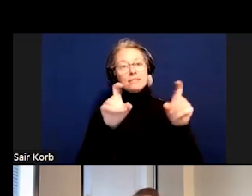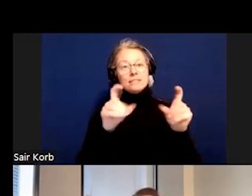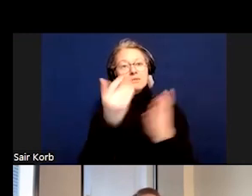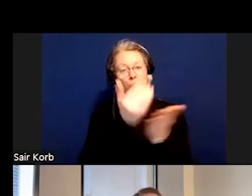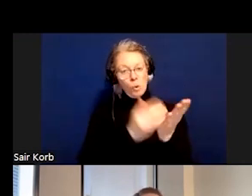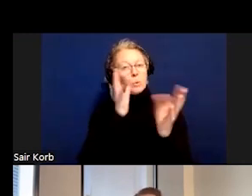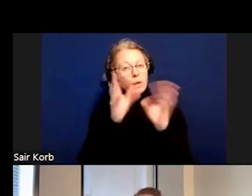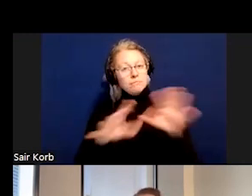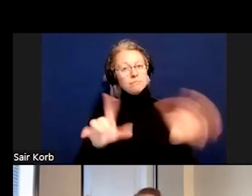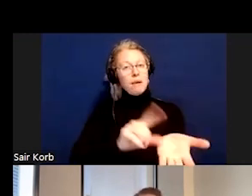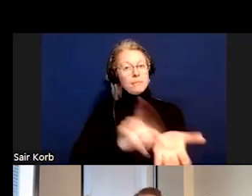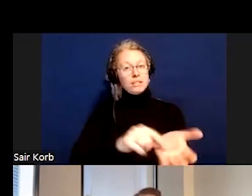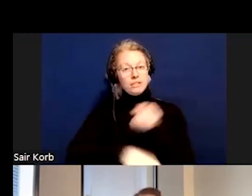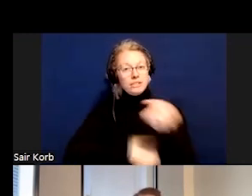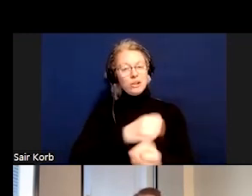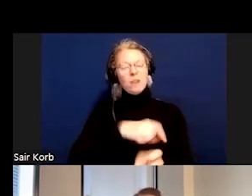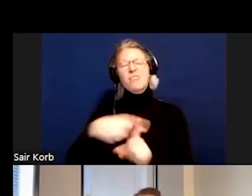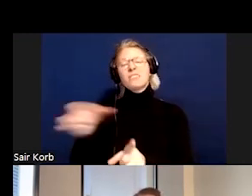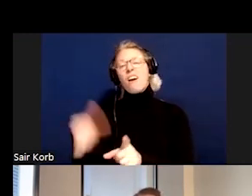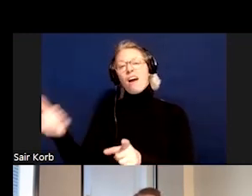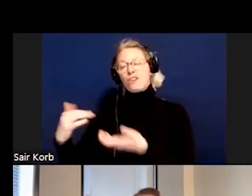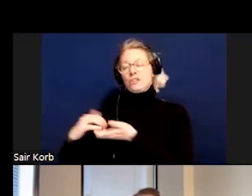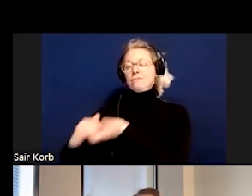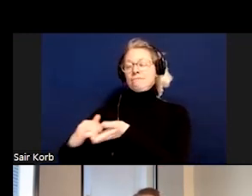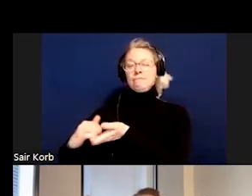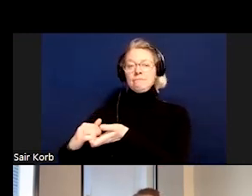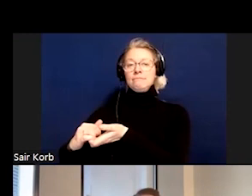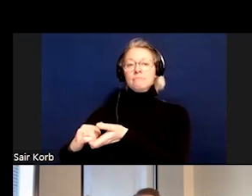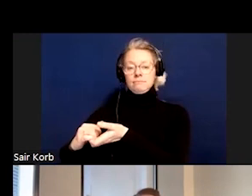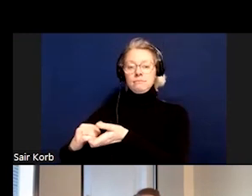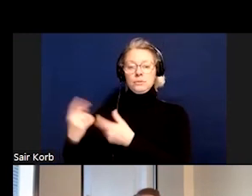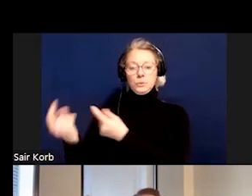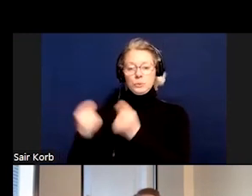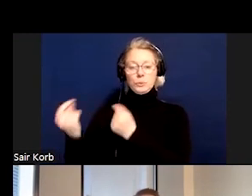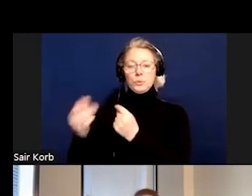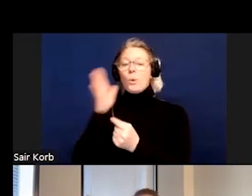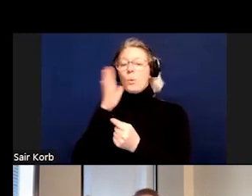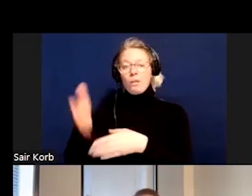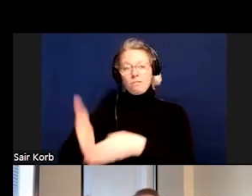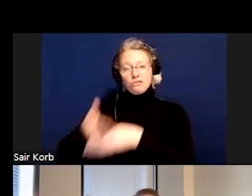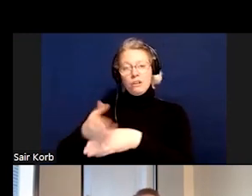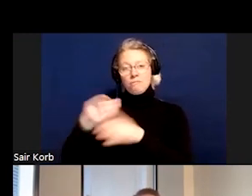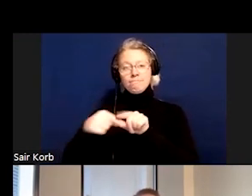other shared initiatives that we're really excited to be a part of that Patti spoke to earlier on.